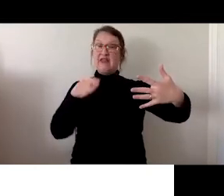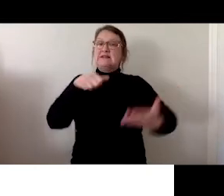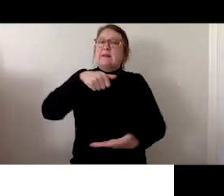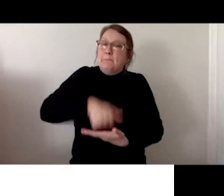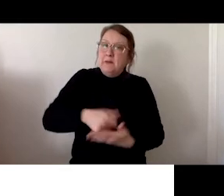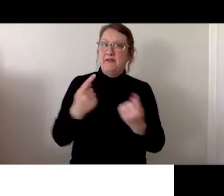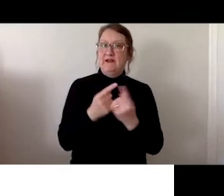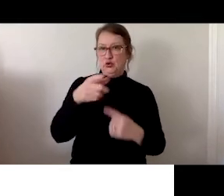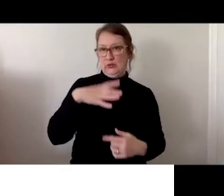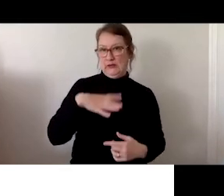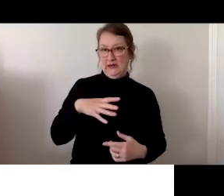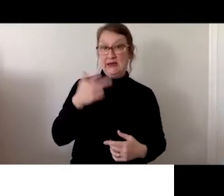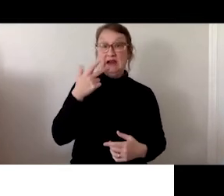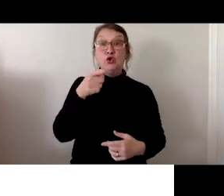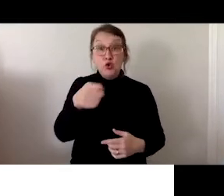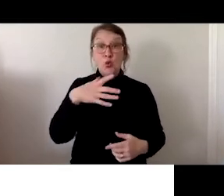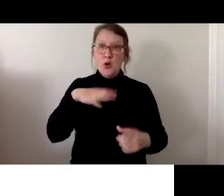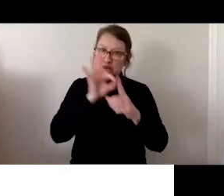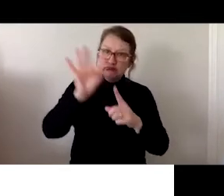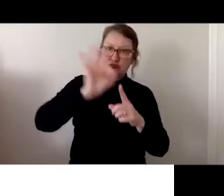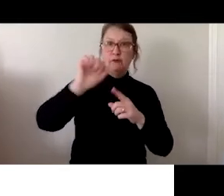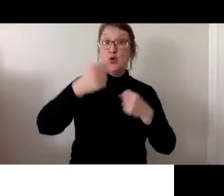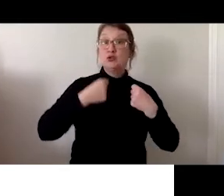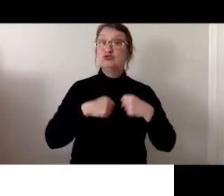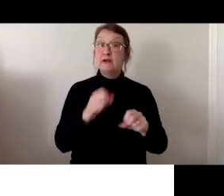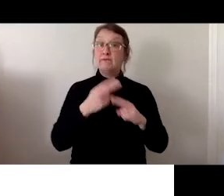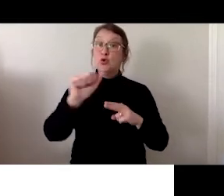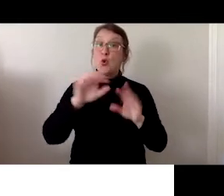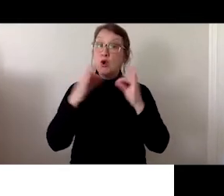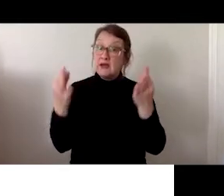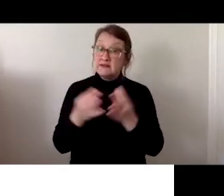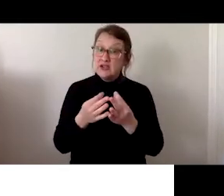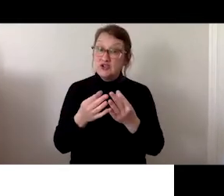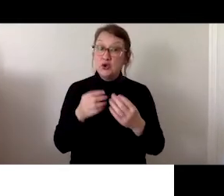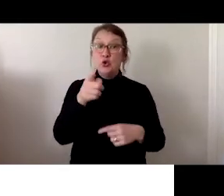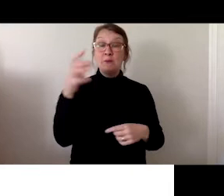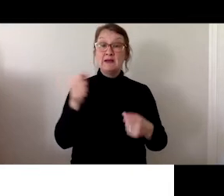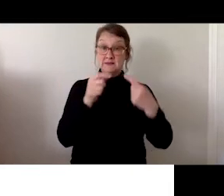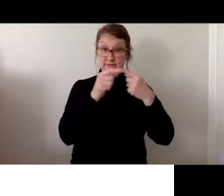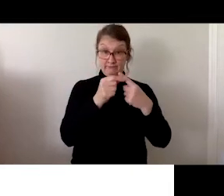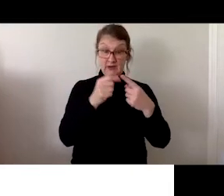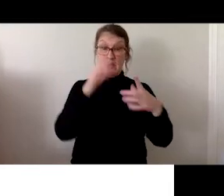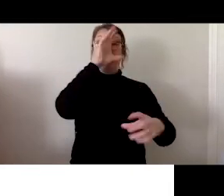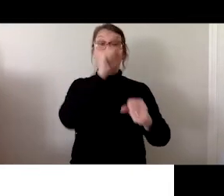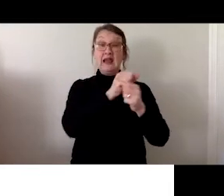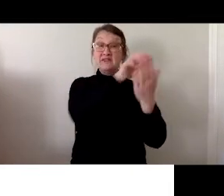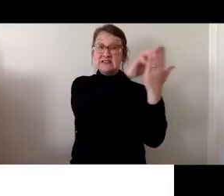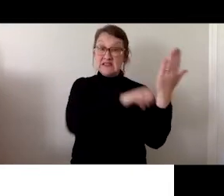If you're refreshing your strategy, I would expect you to have a belief statement - people used to do visions and missions.